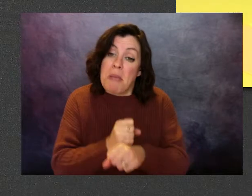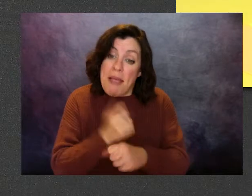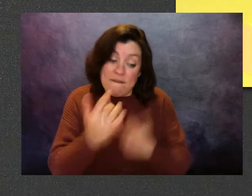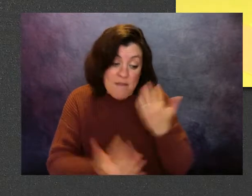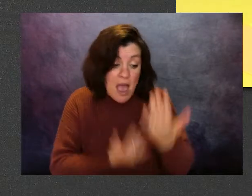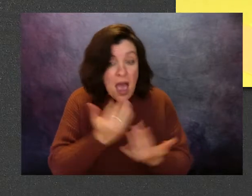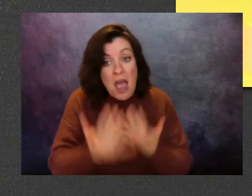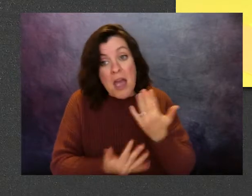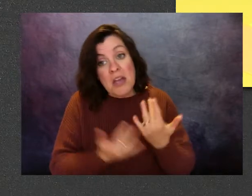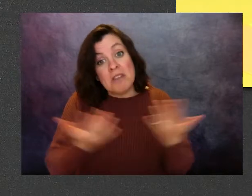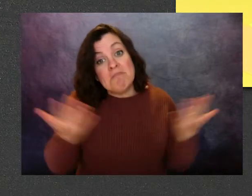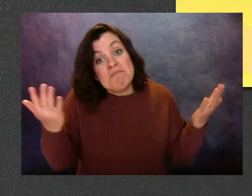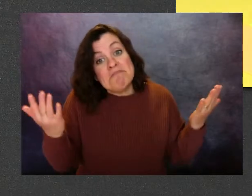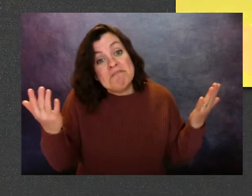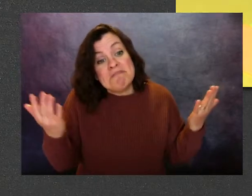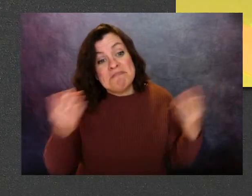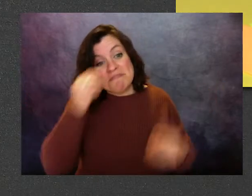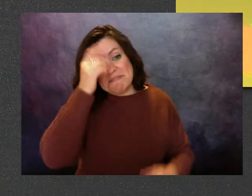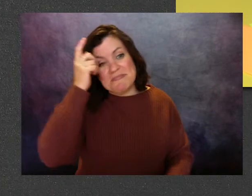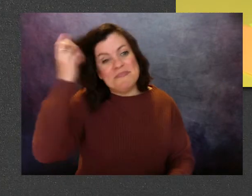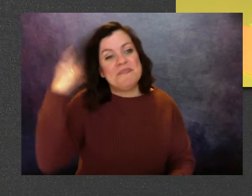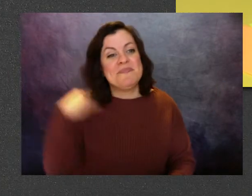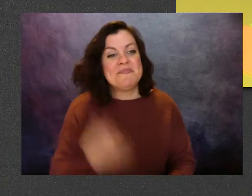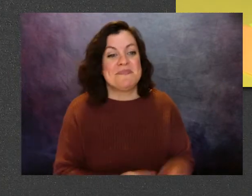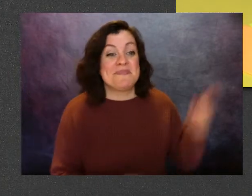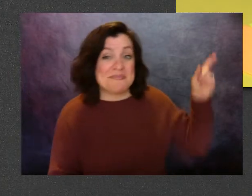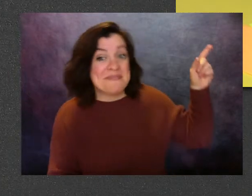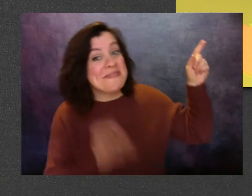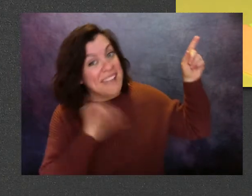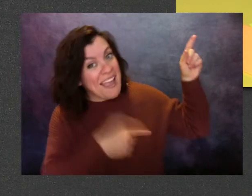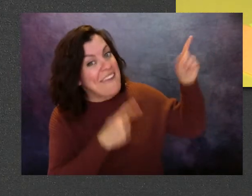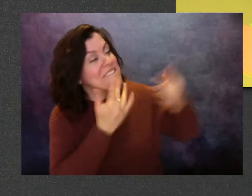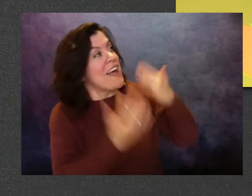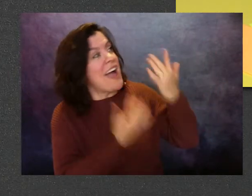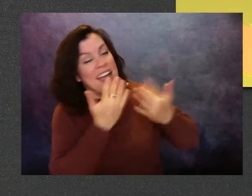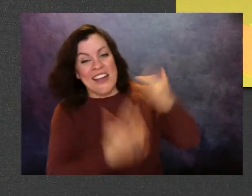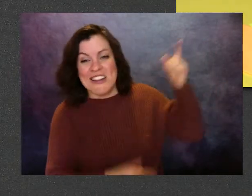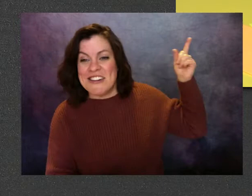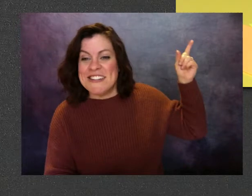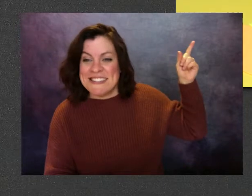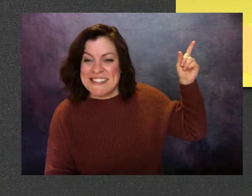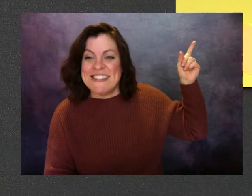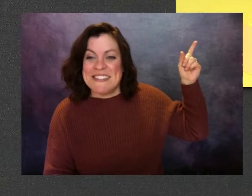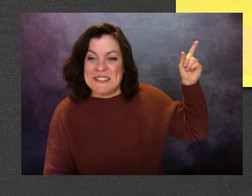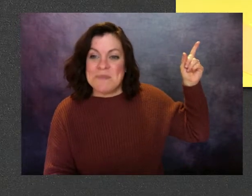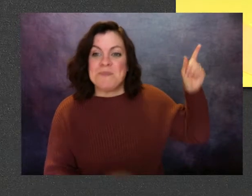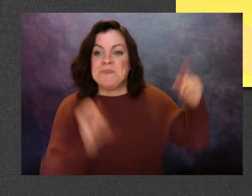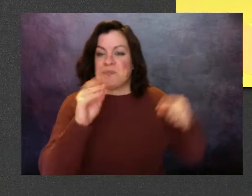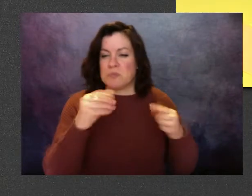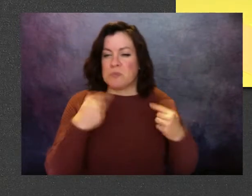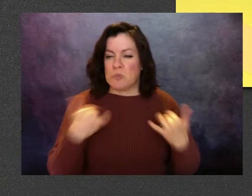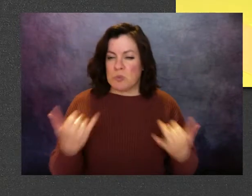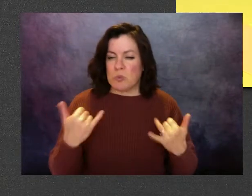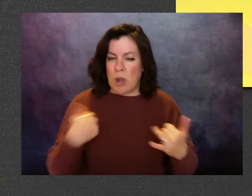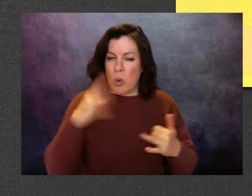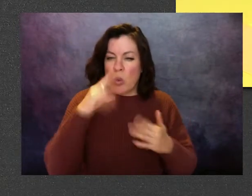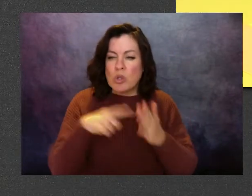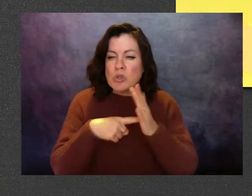made a fire craft. Yes. So today let me show you all the materials that we'll need.